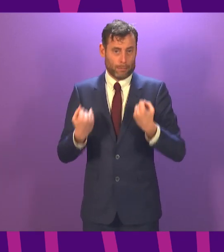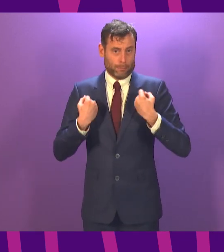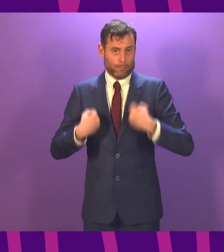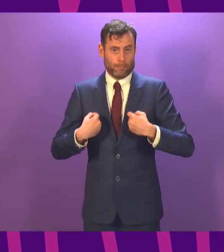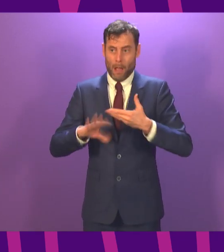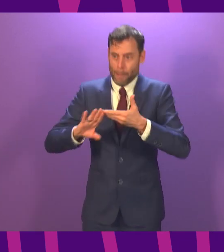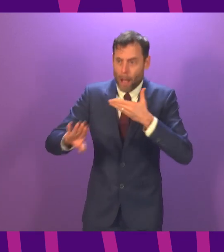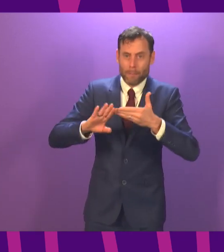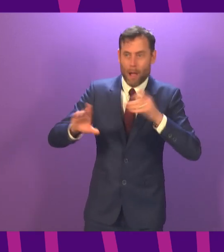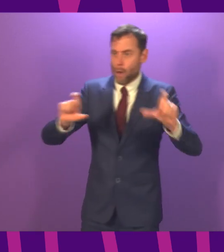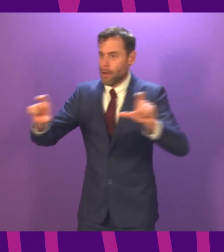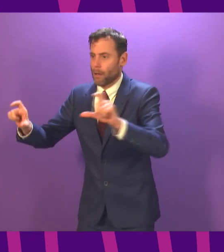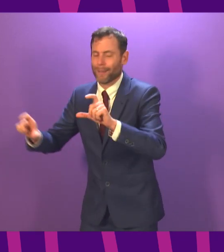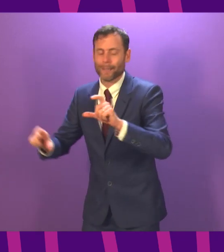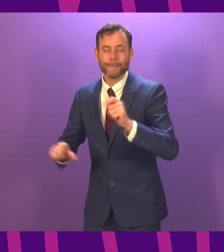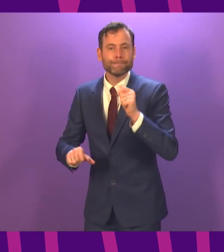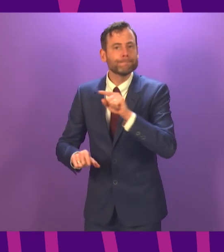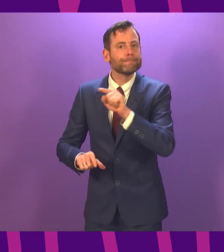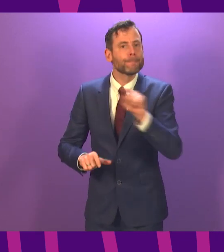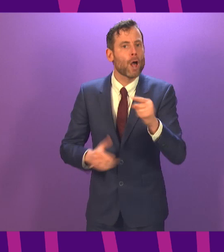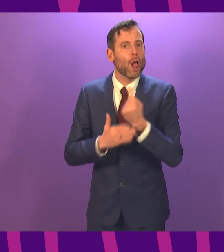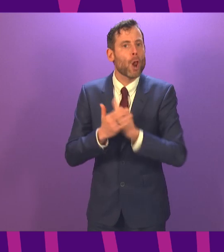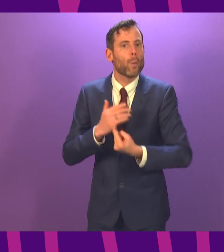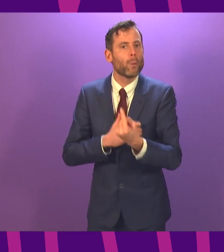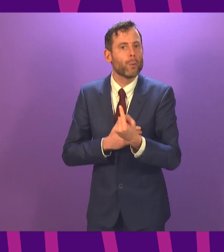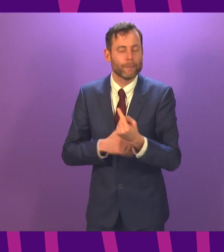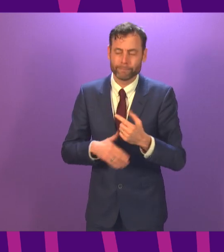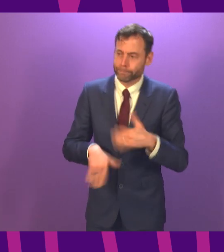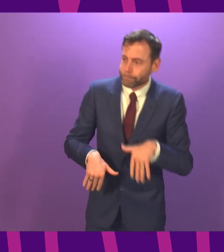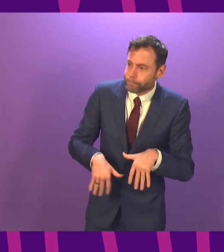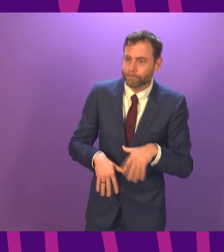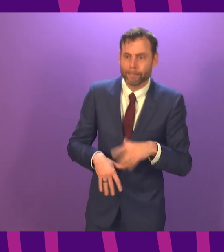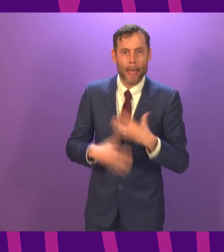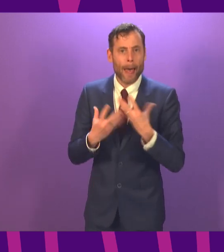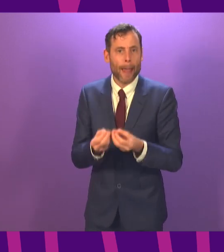I just talked about in response to Patrick Harvie, we provided nearly £6 million to